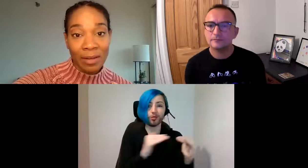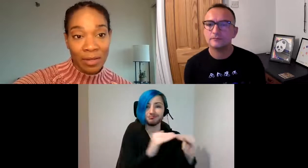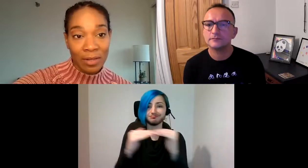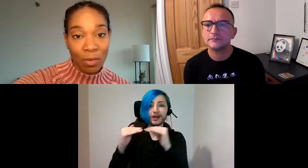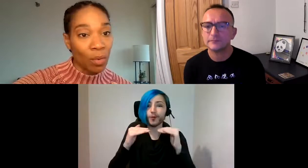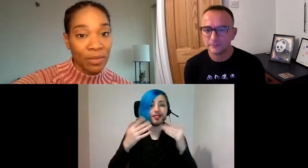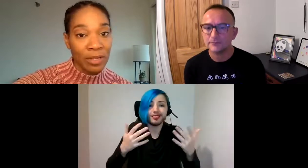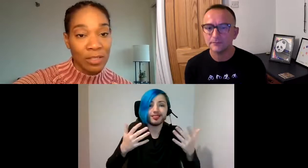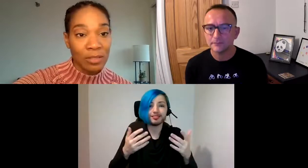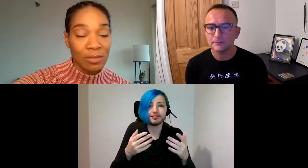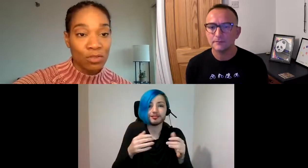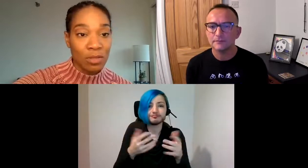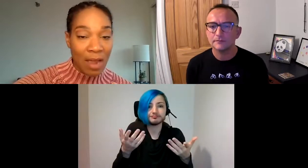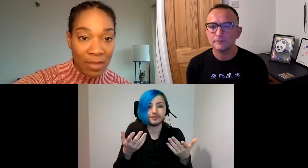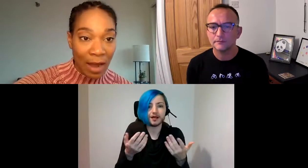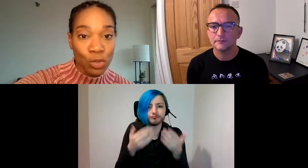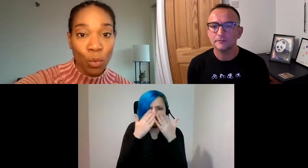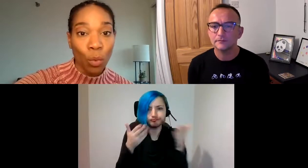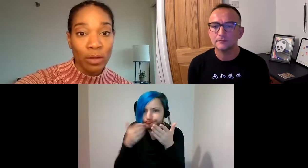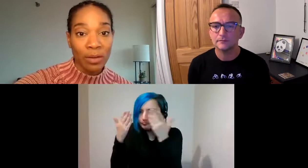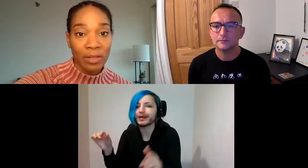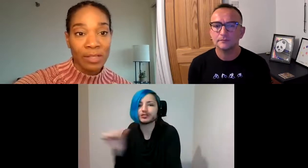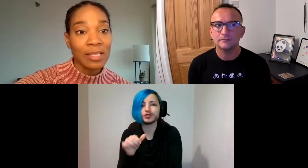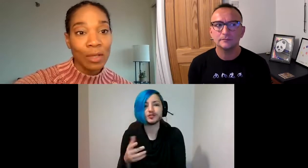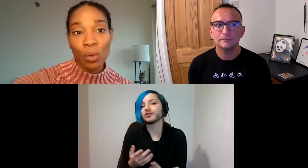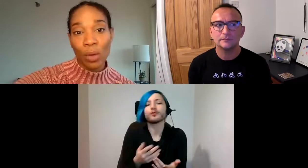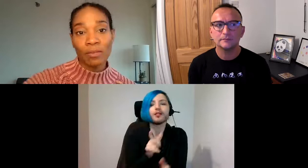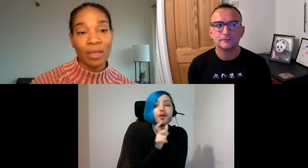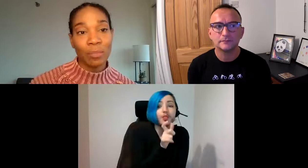person because it's an on going conversation because